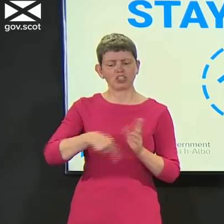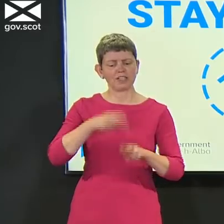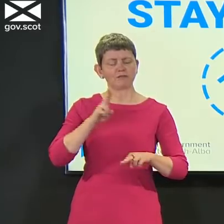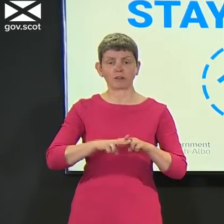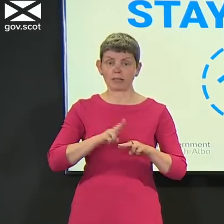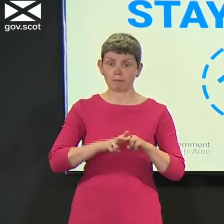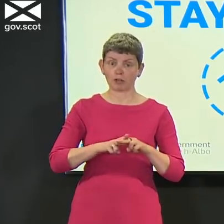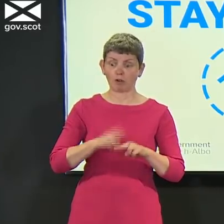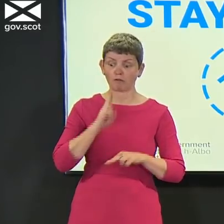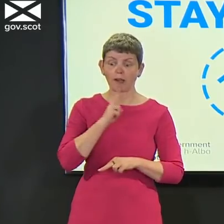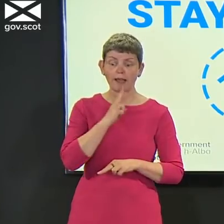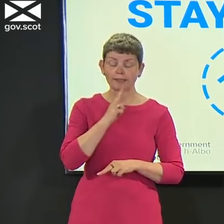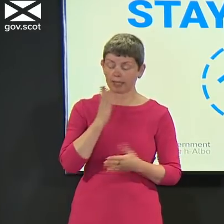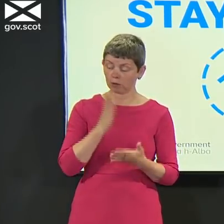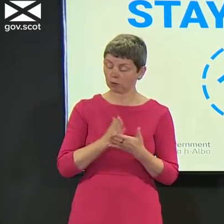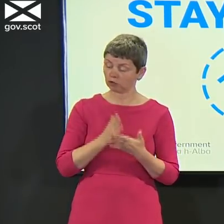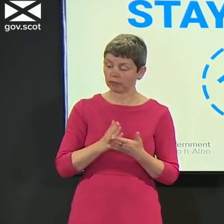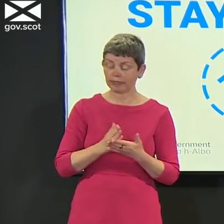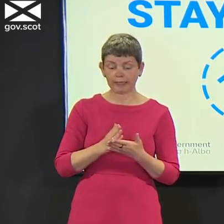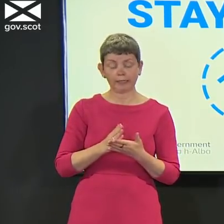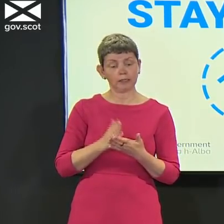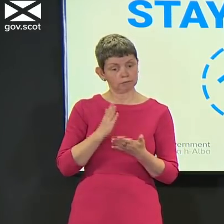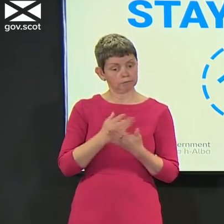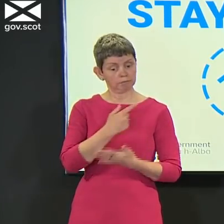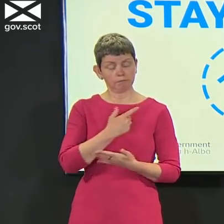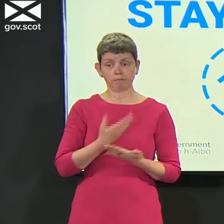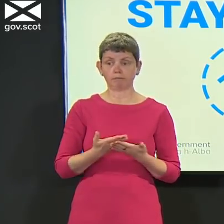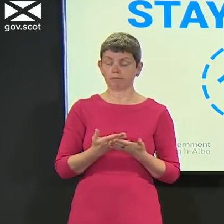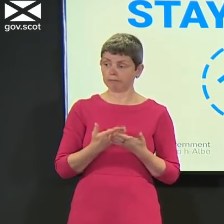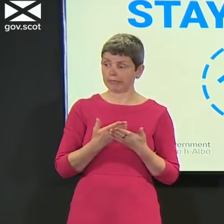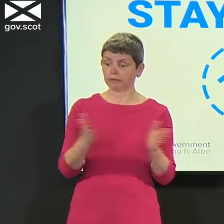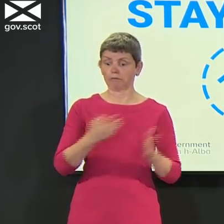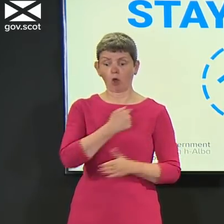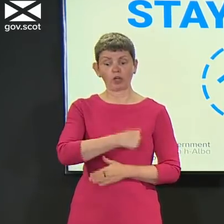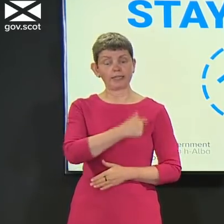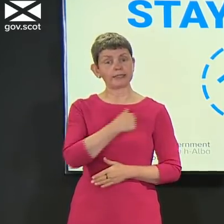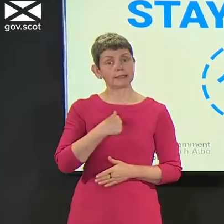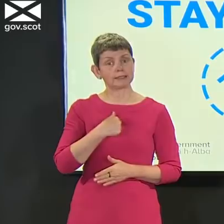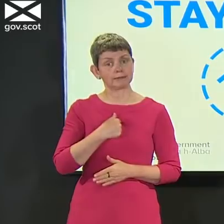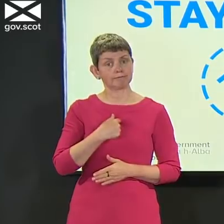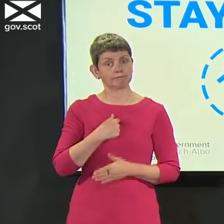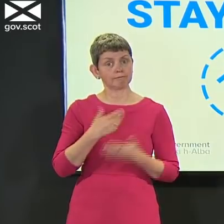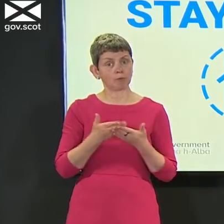sometimes do is just dig your heels in and say we never get anything wrong you know back in